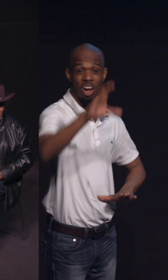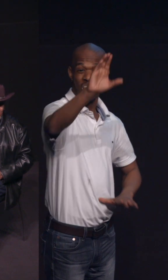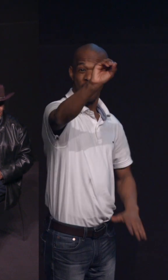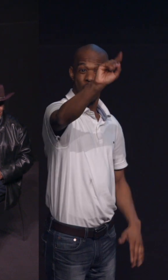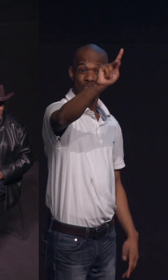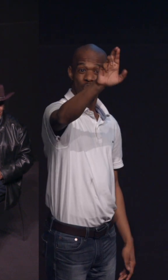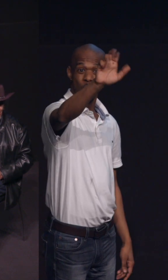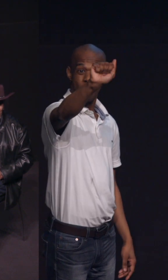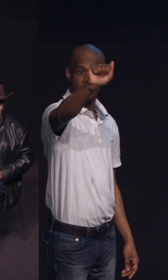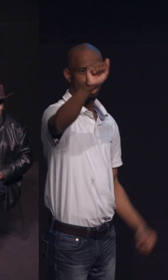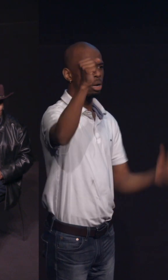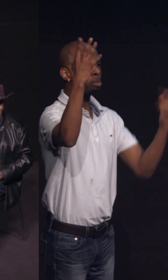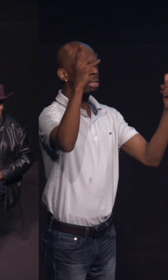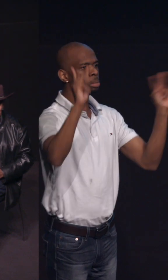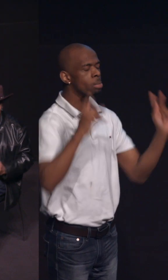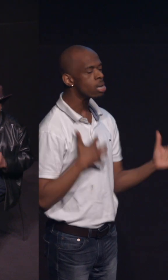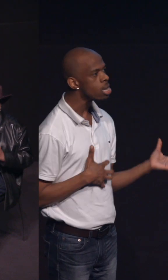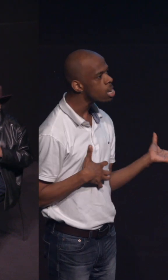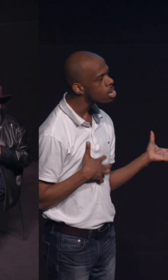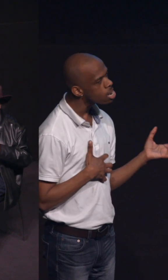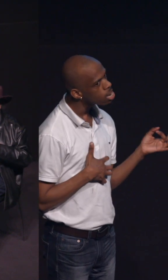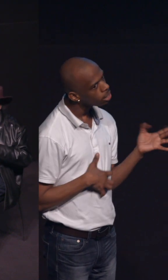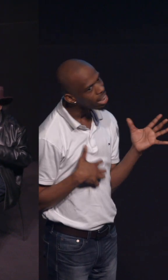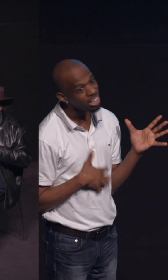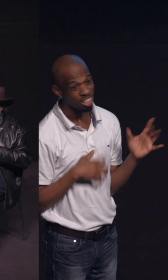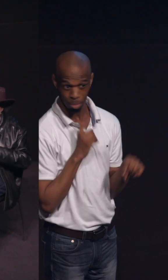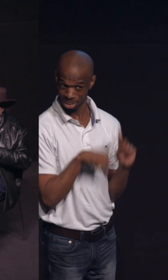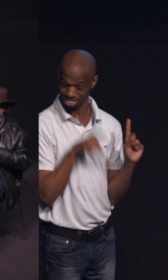It's good for you, if you know how to prepare it. And that's what I like at this time,